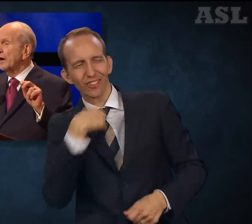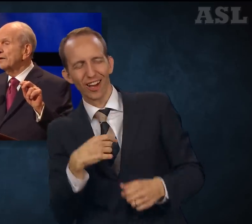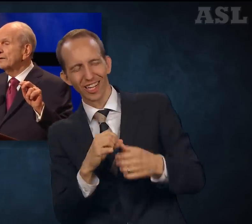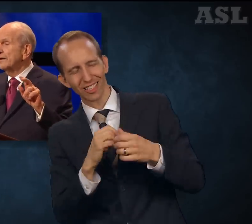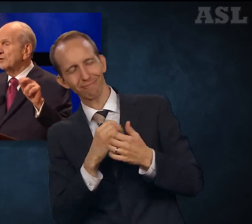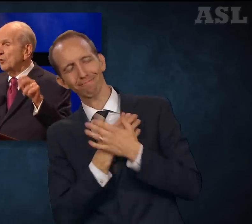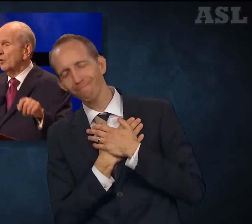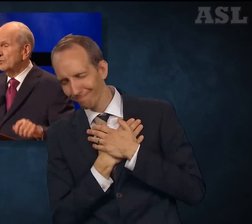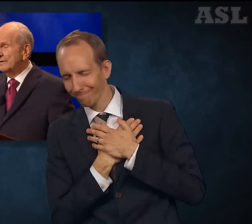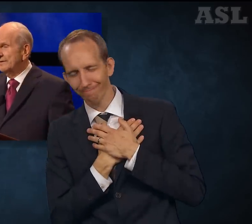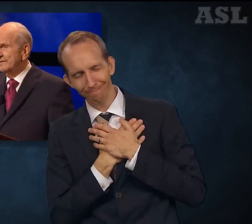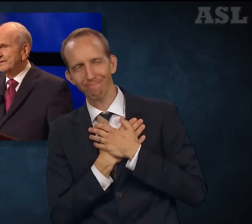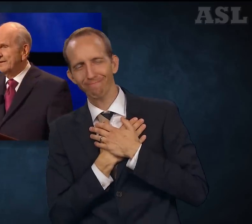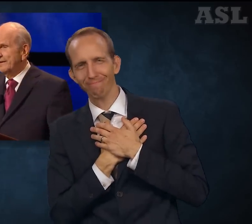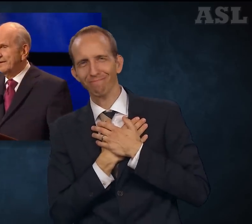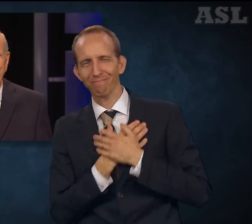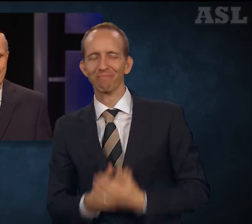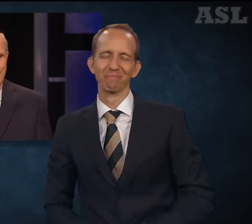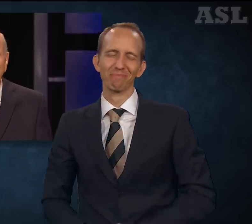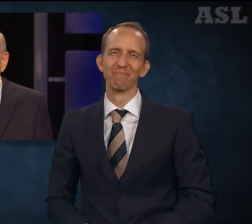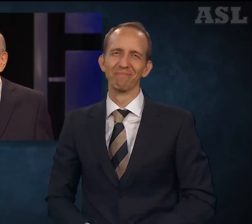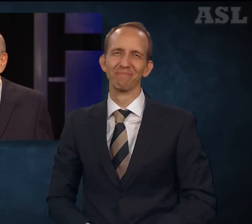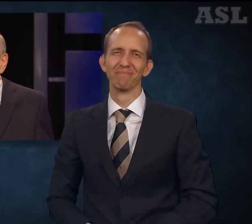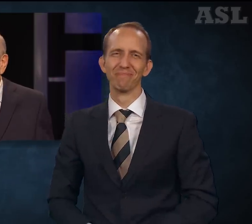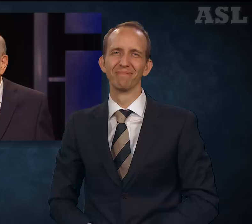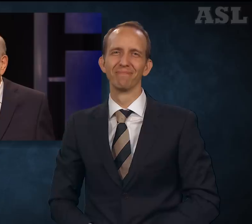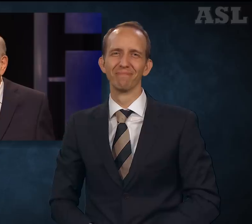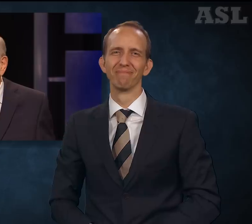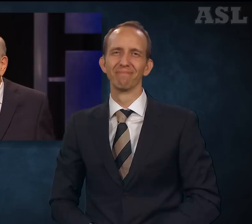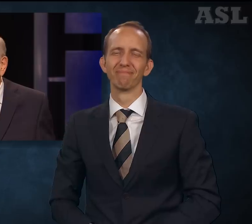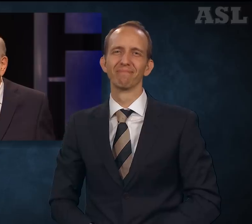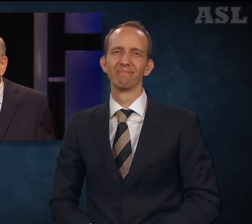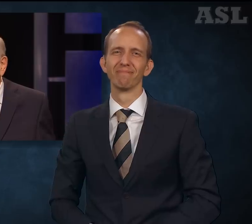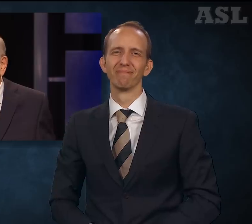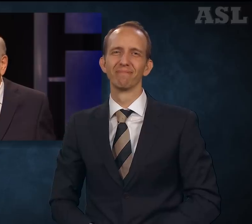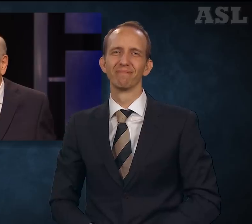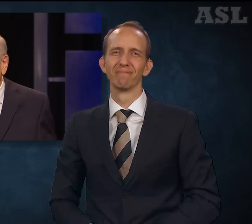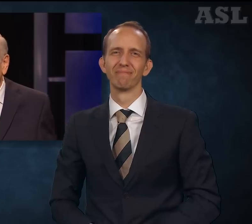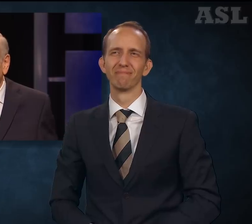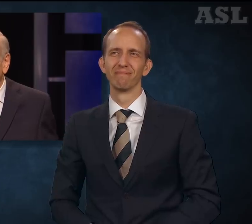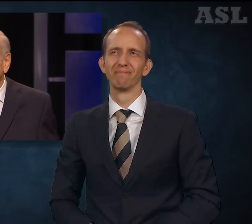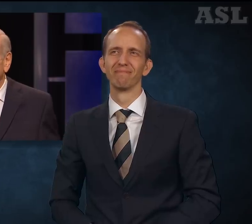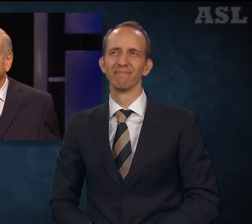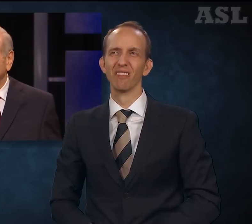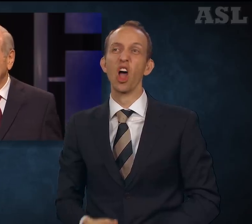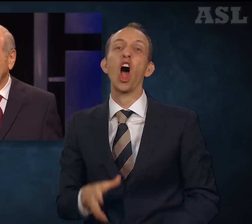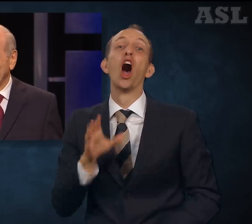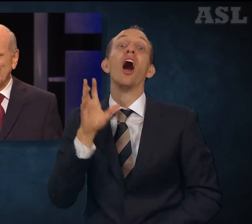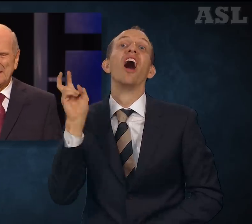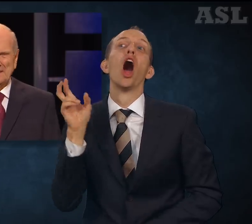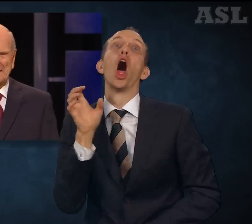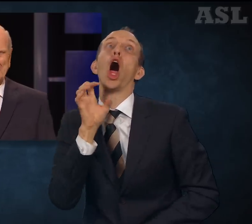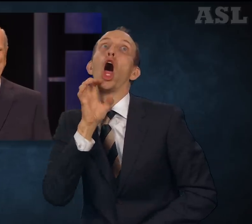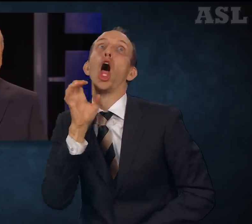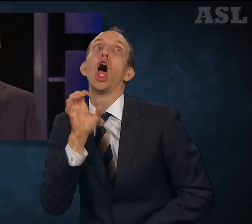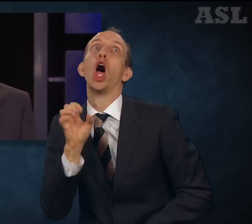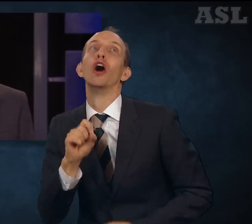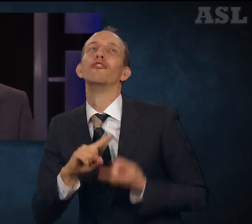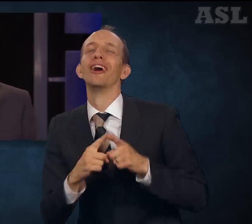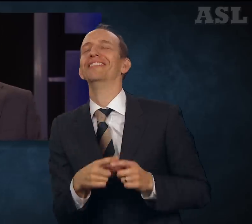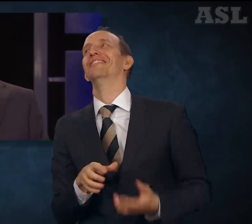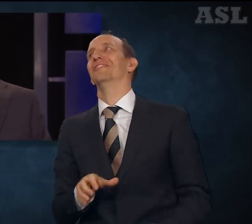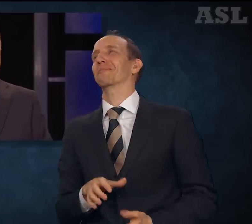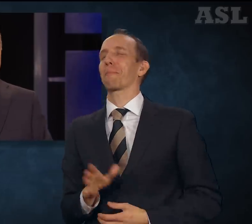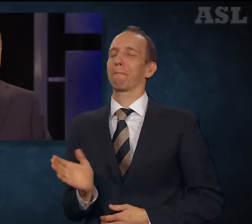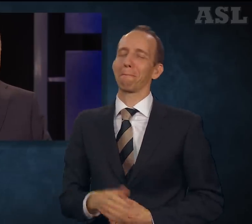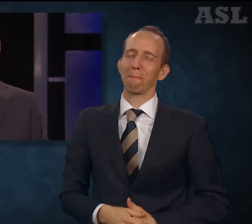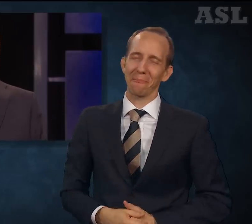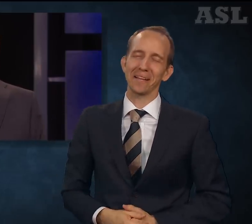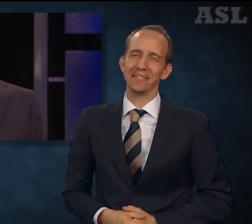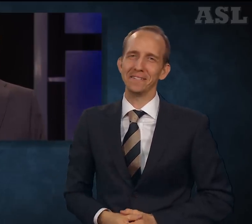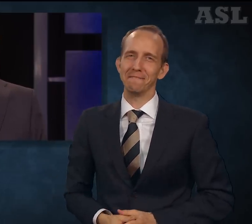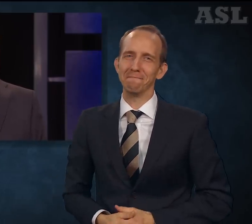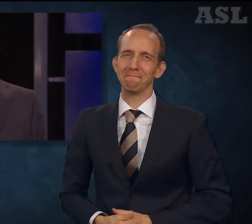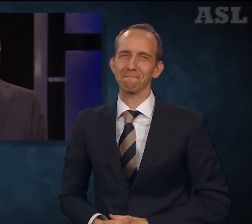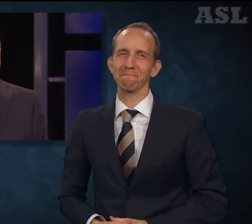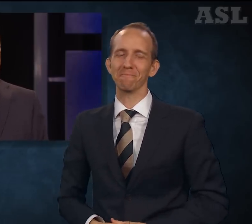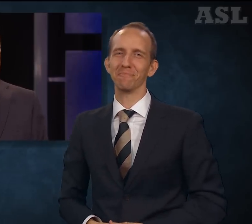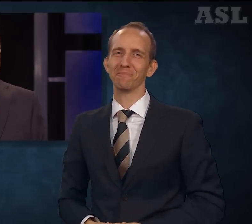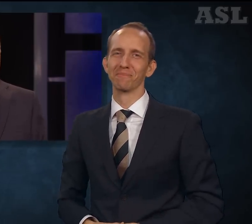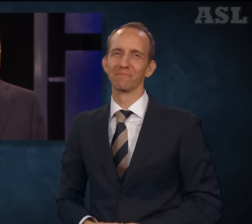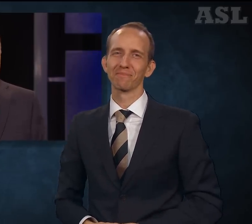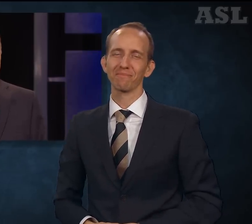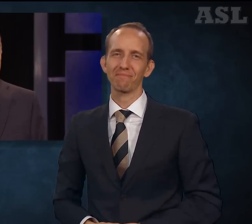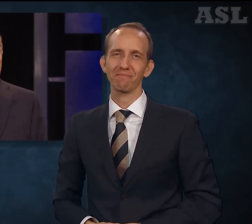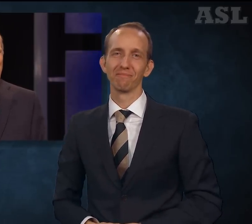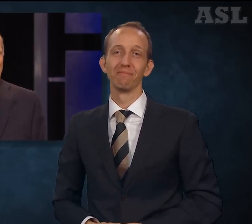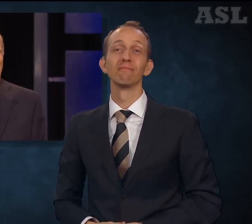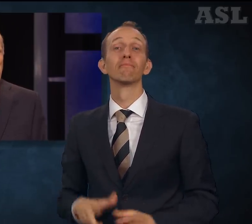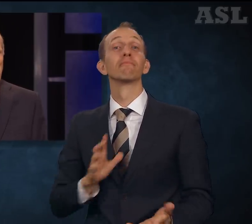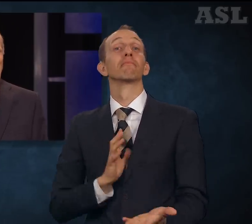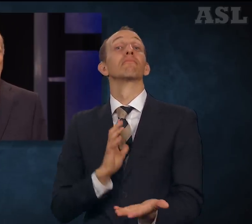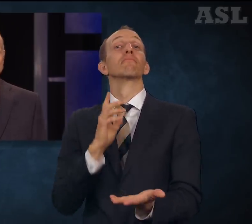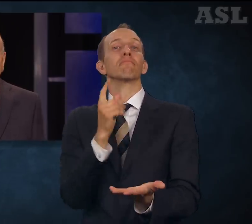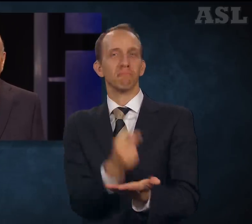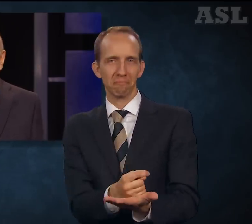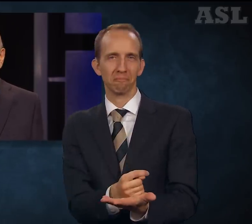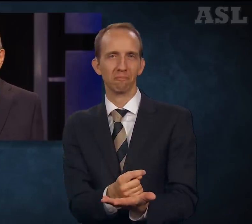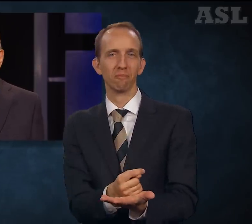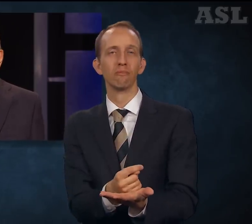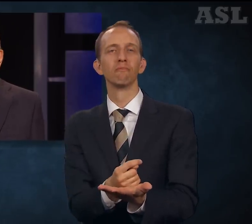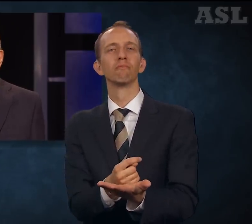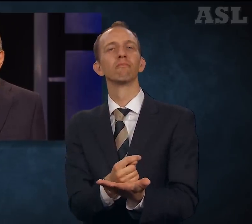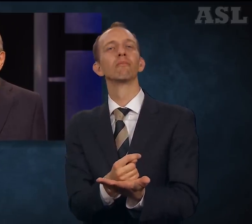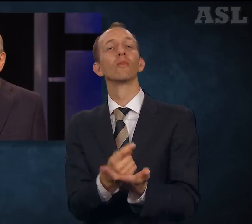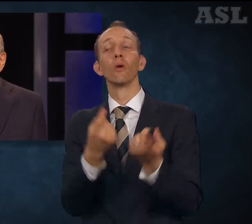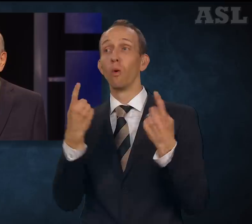AS AN "OLD FRIEND OF CHINA."